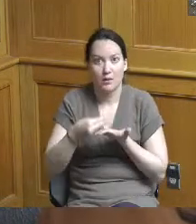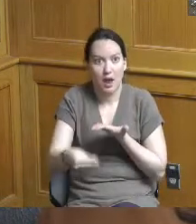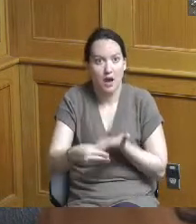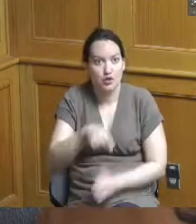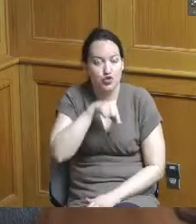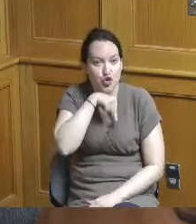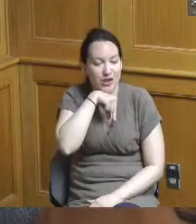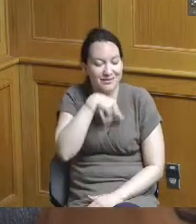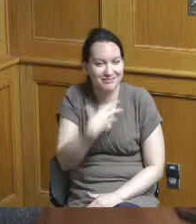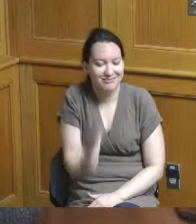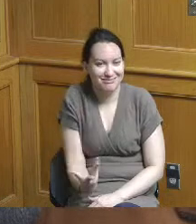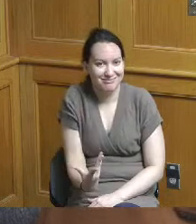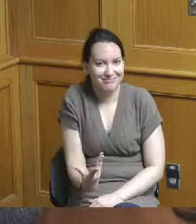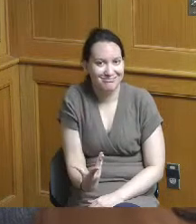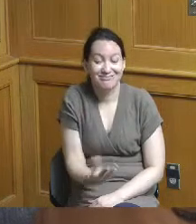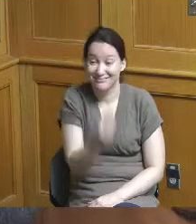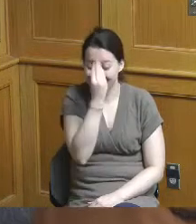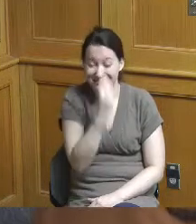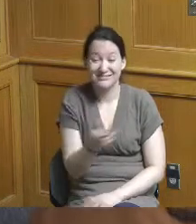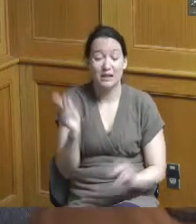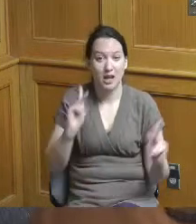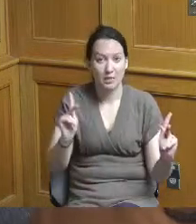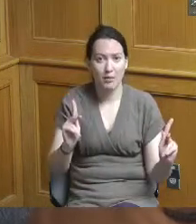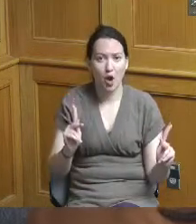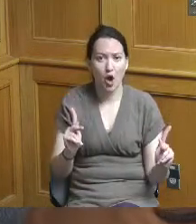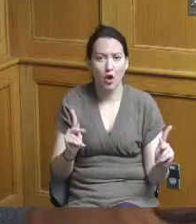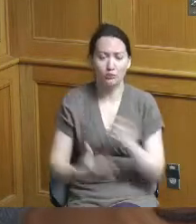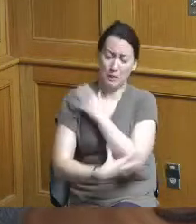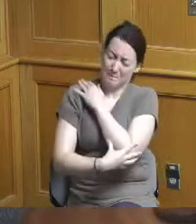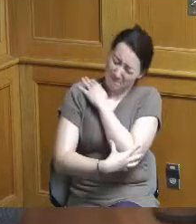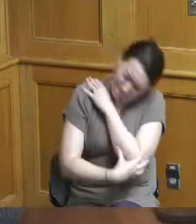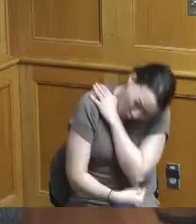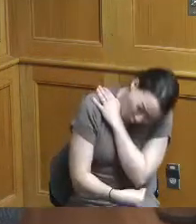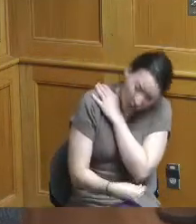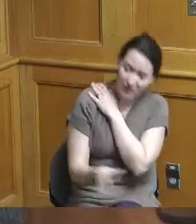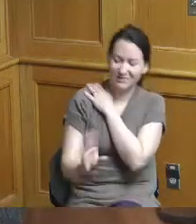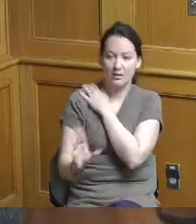and I'm not talking about those who are just destitute I'm talking about the middle class